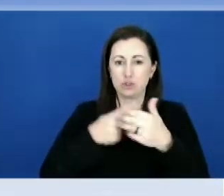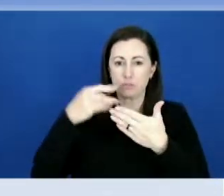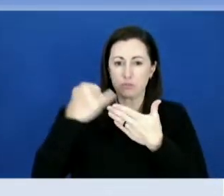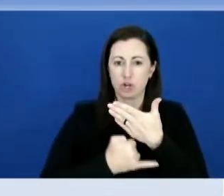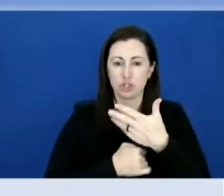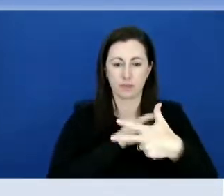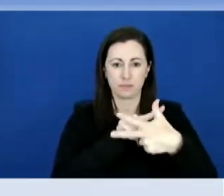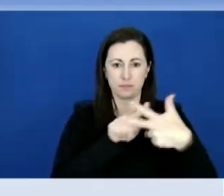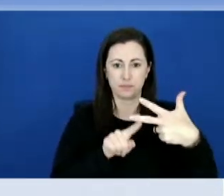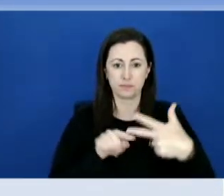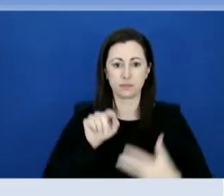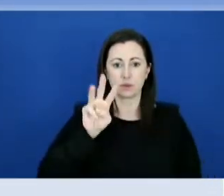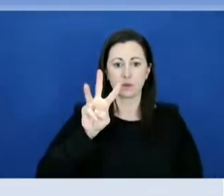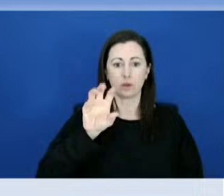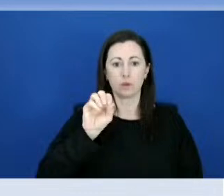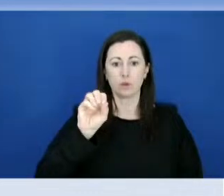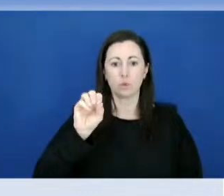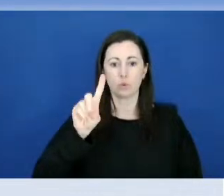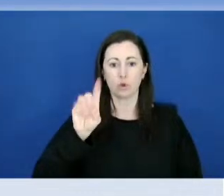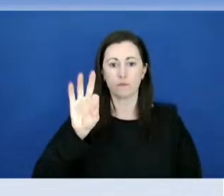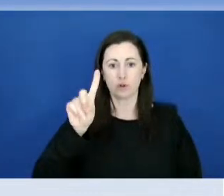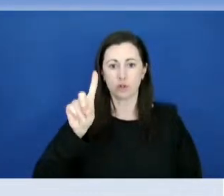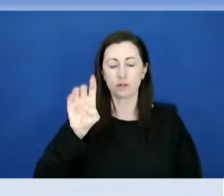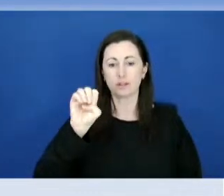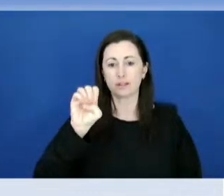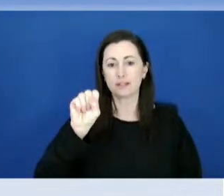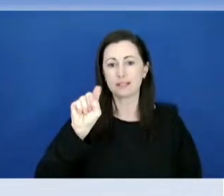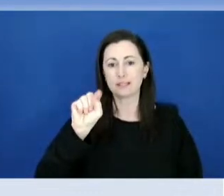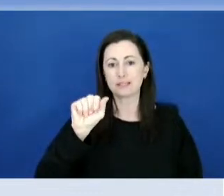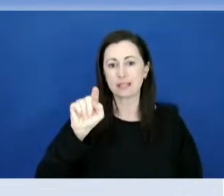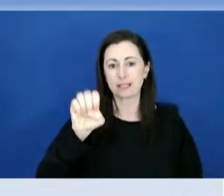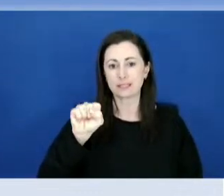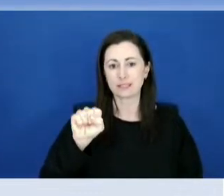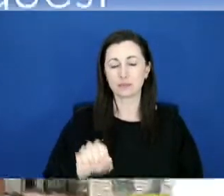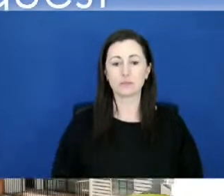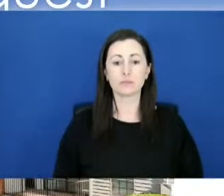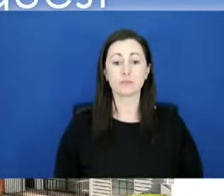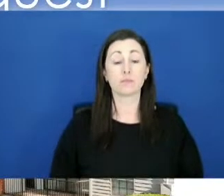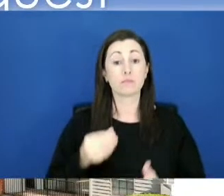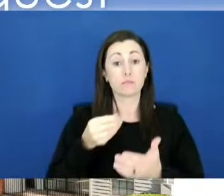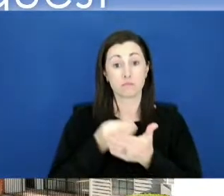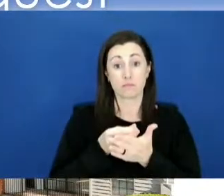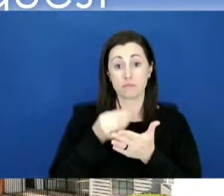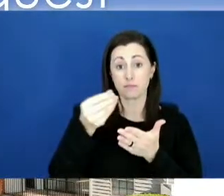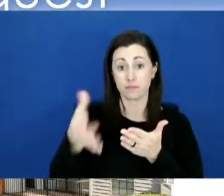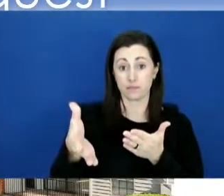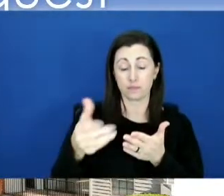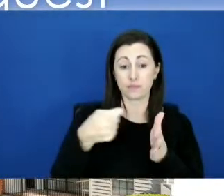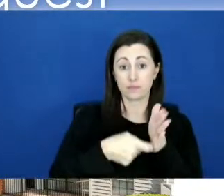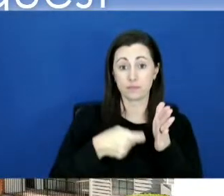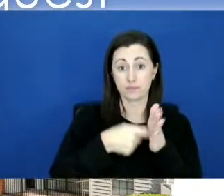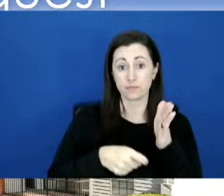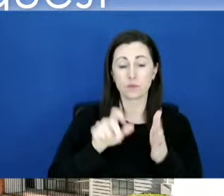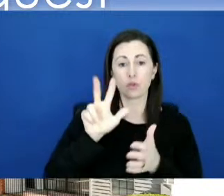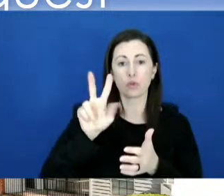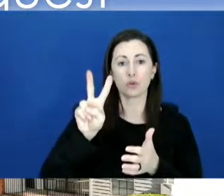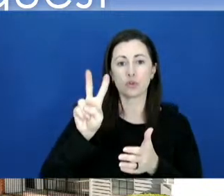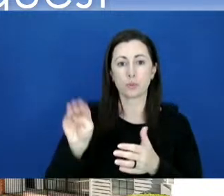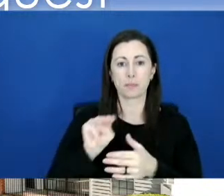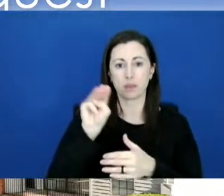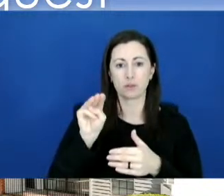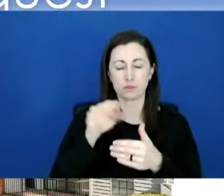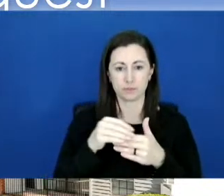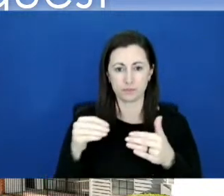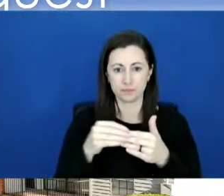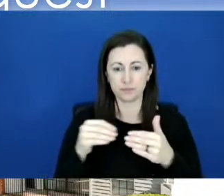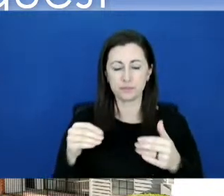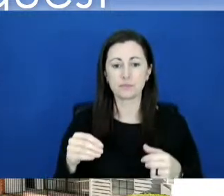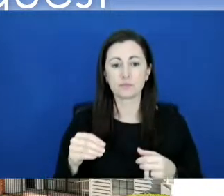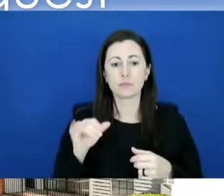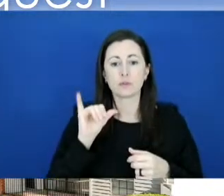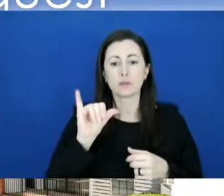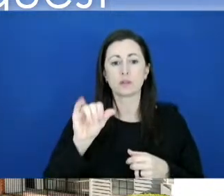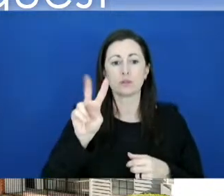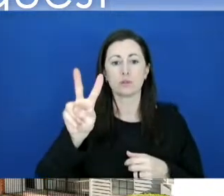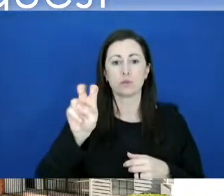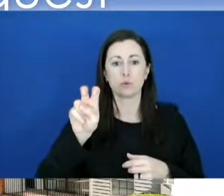THIS IS THE PROJECT OVERVIEW FOR